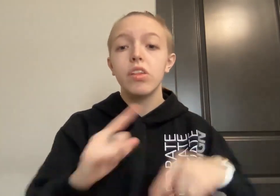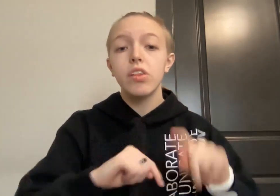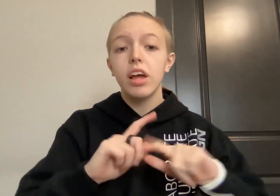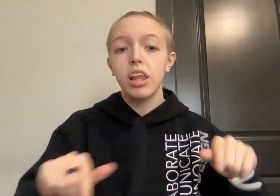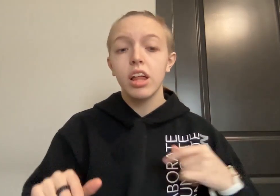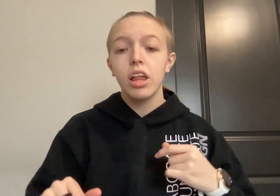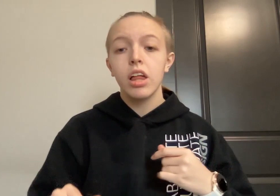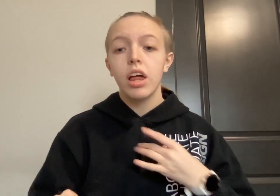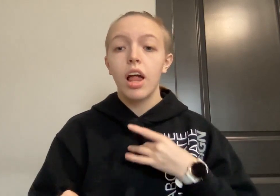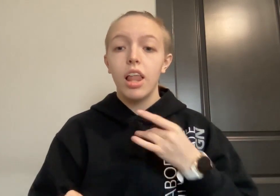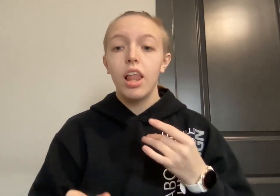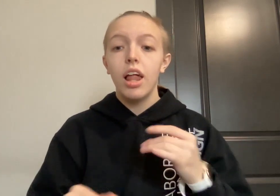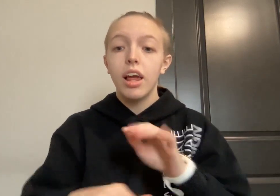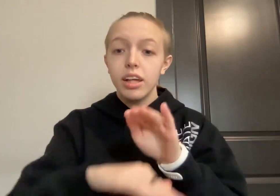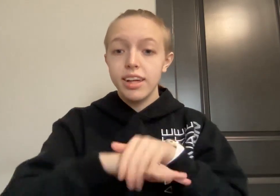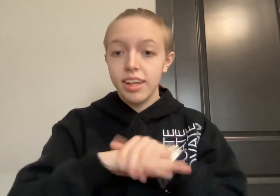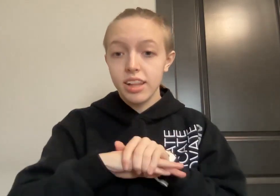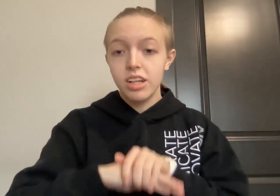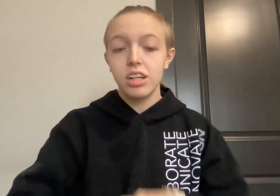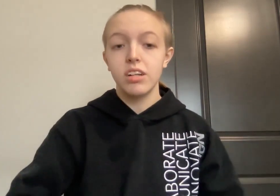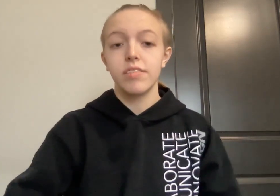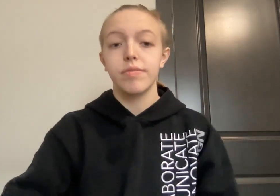just like English.